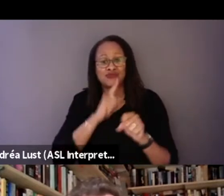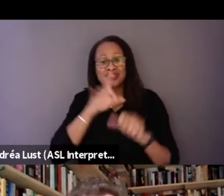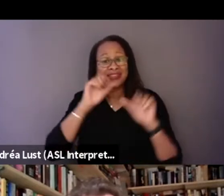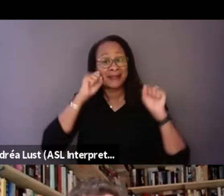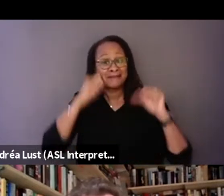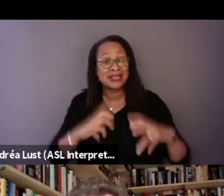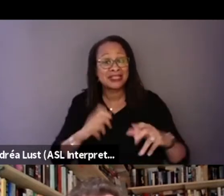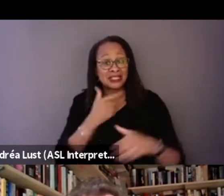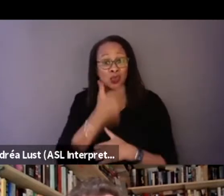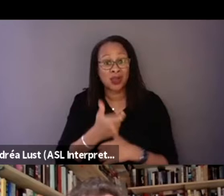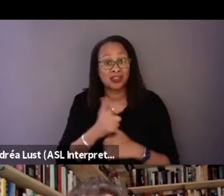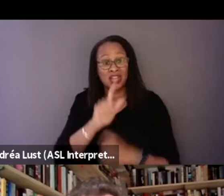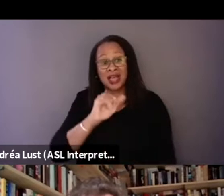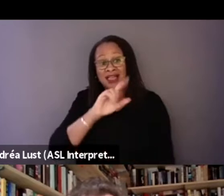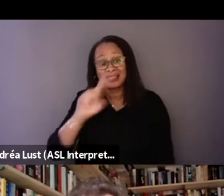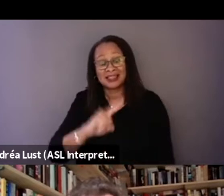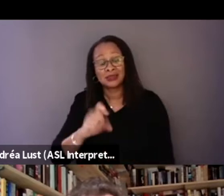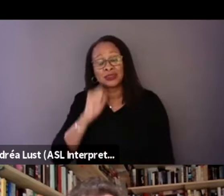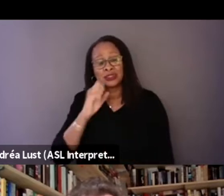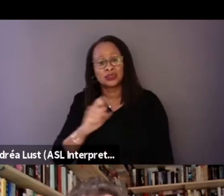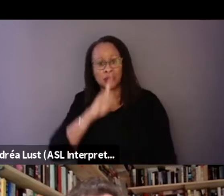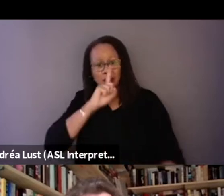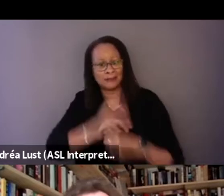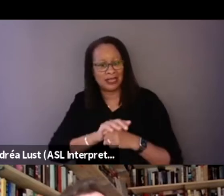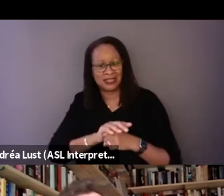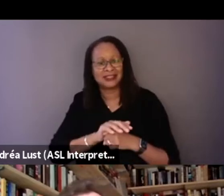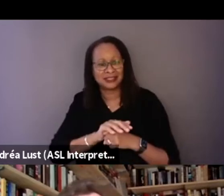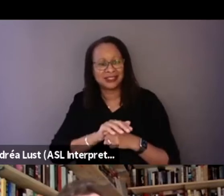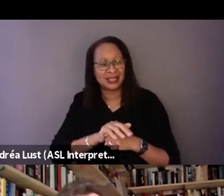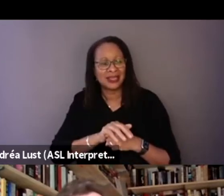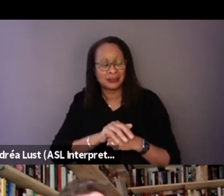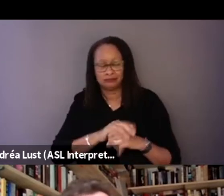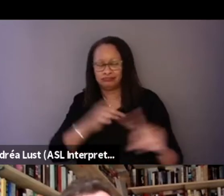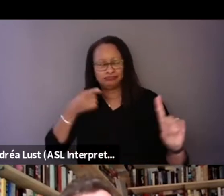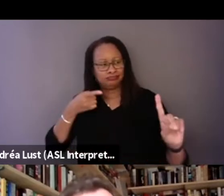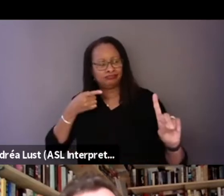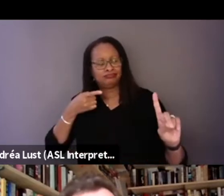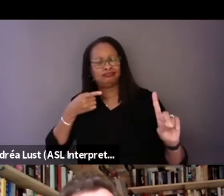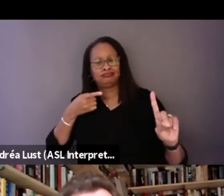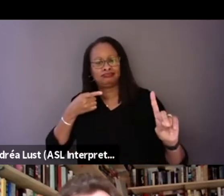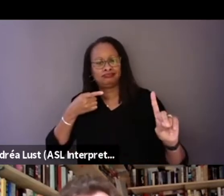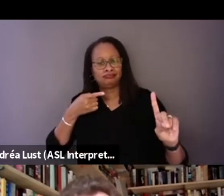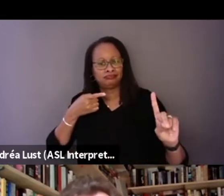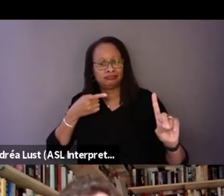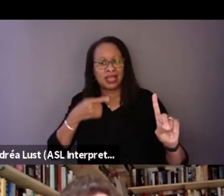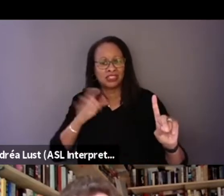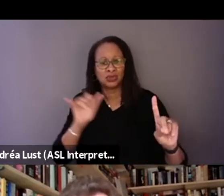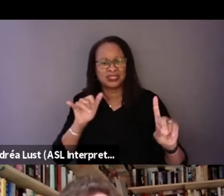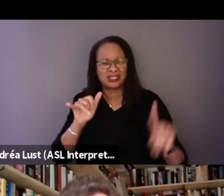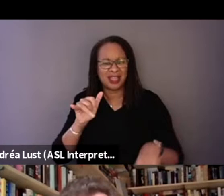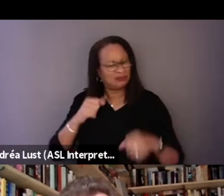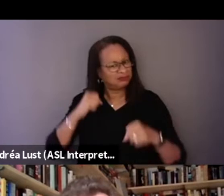And Liz was so committed and dedicated, and she really was kind of like a bulldog in terms of getting press